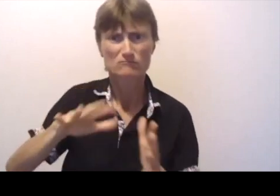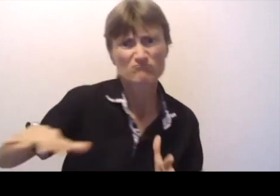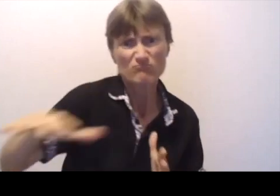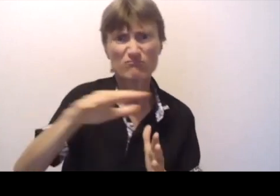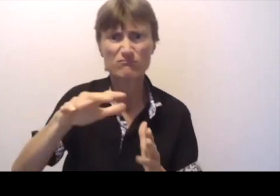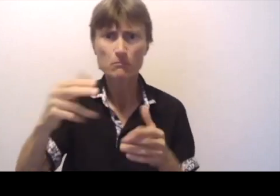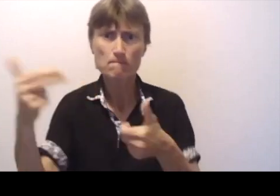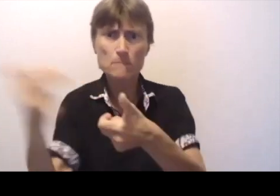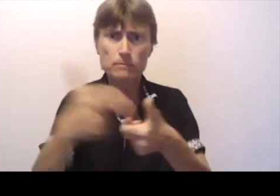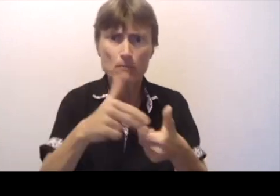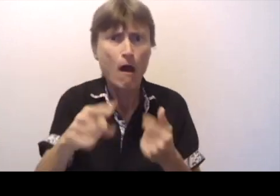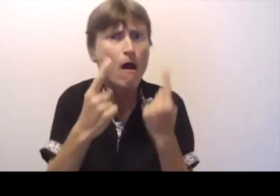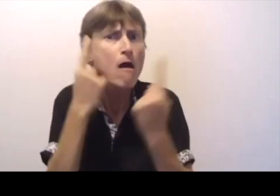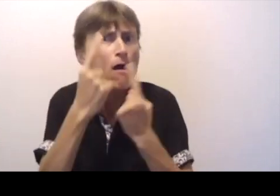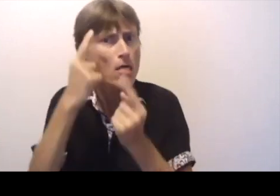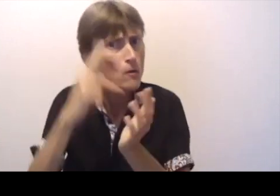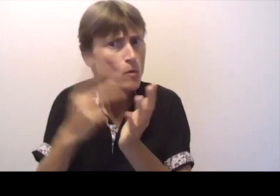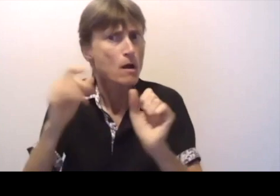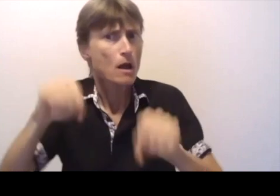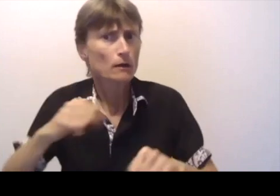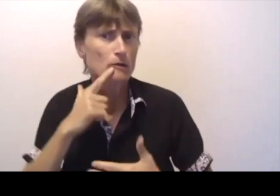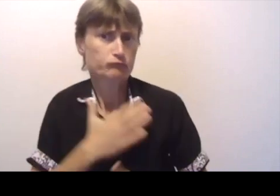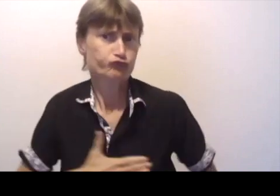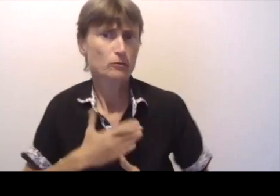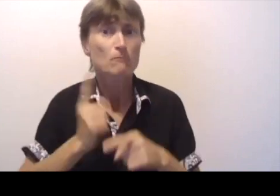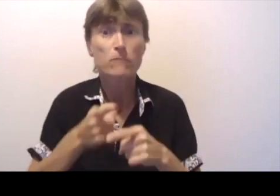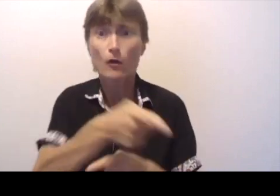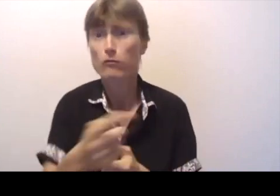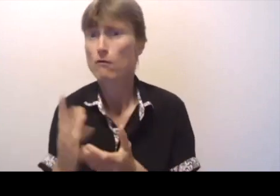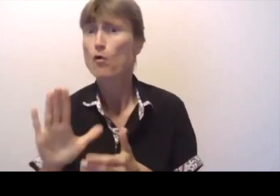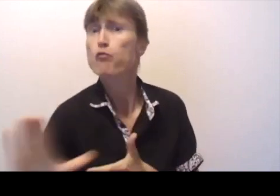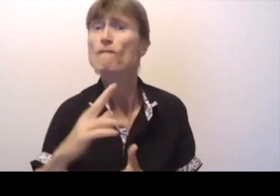and learn so with that our agenda for today we're just